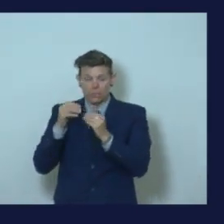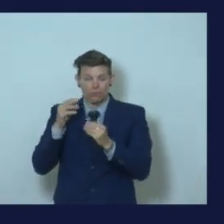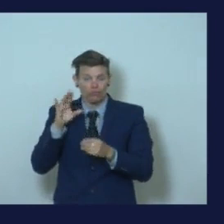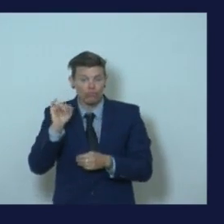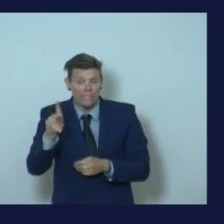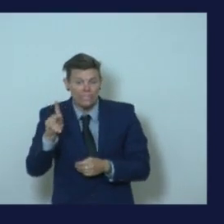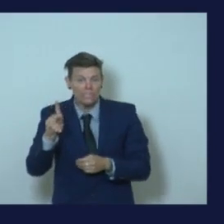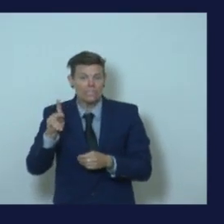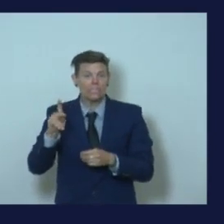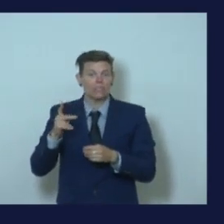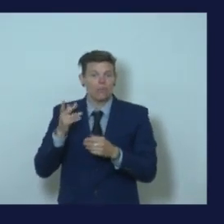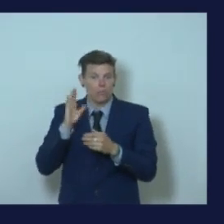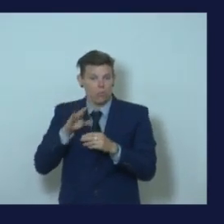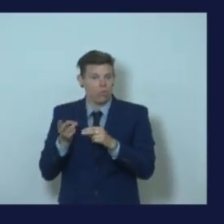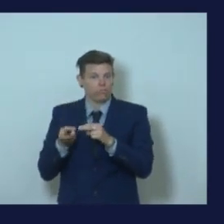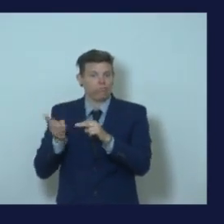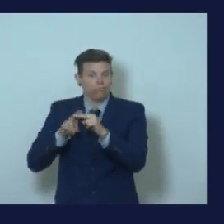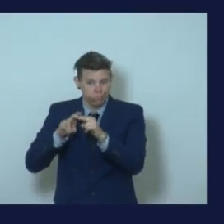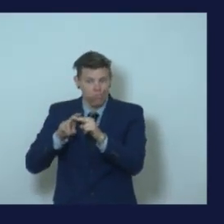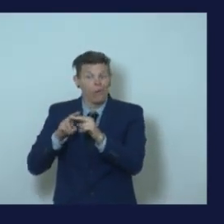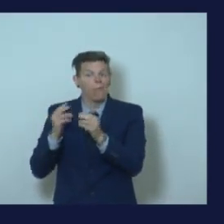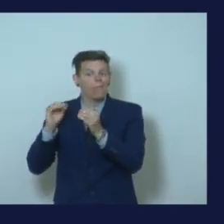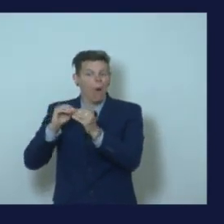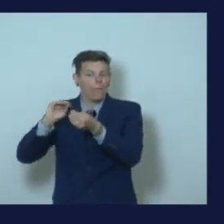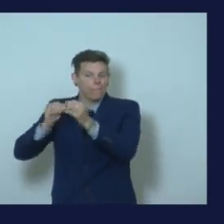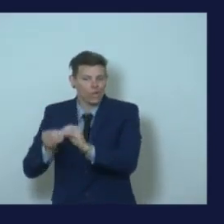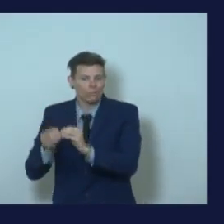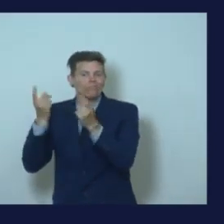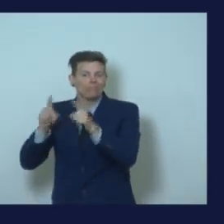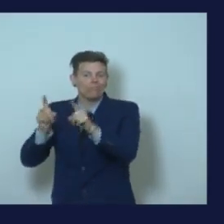CAN MAKE THOSE DECISIONS RECOGNIZING EVERY TIME WE INTRODUCE RISK.